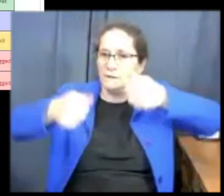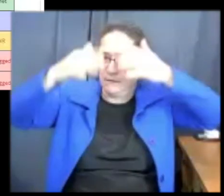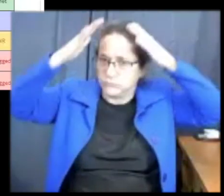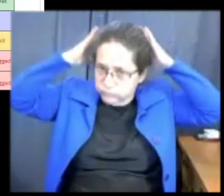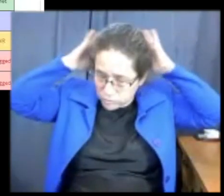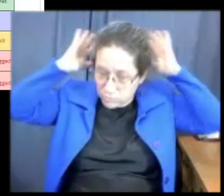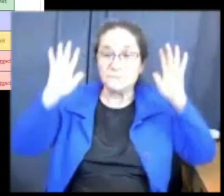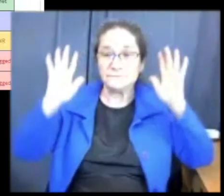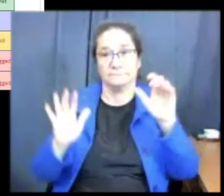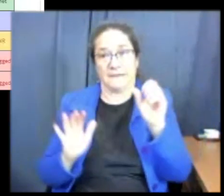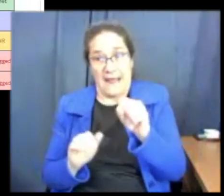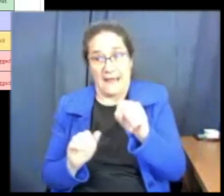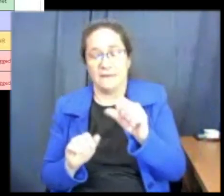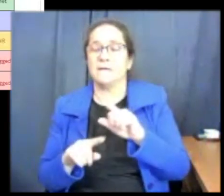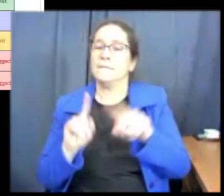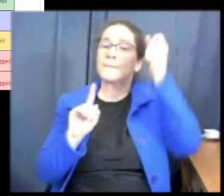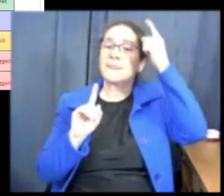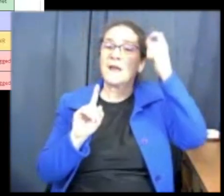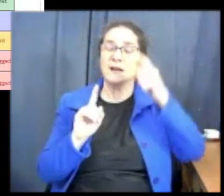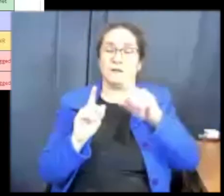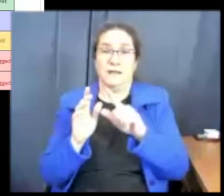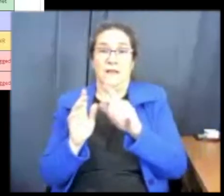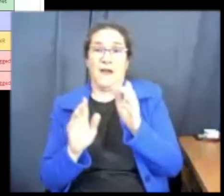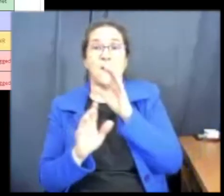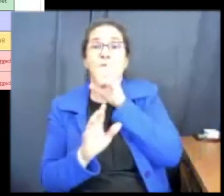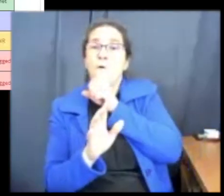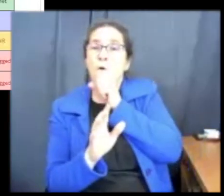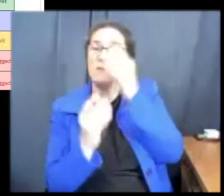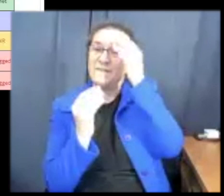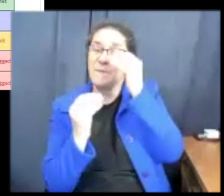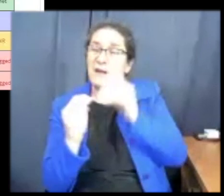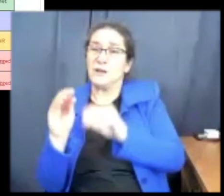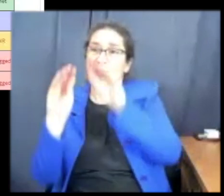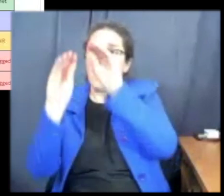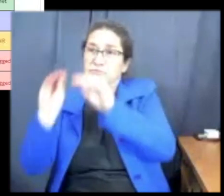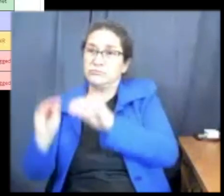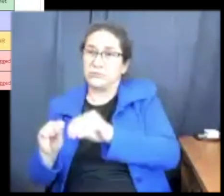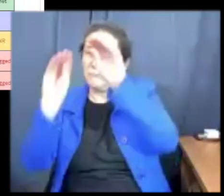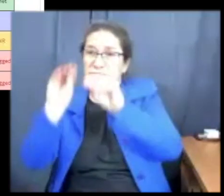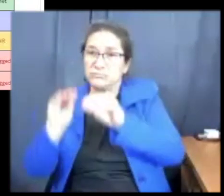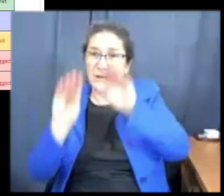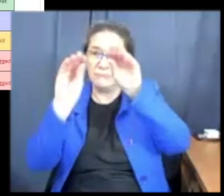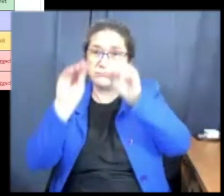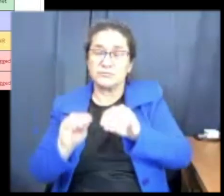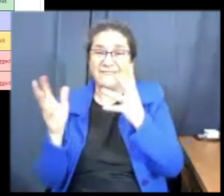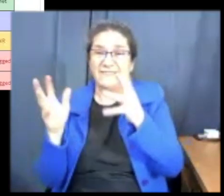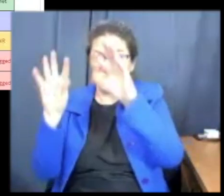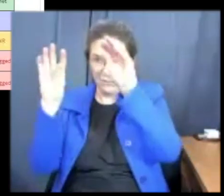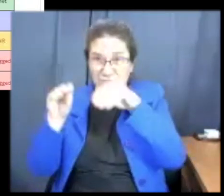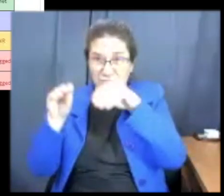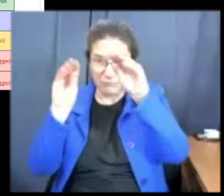fill in all this previous information over here to the right, you no longer have to go through and fill that in,